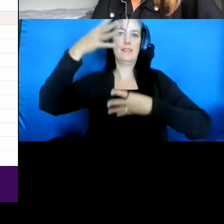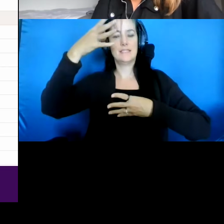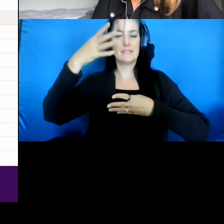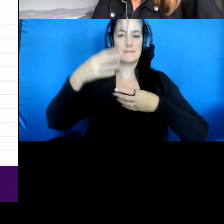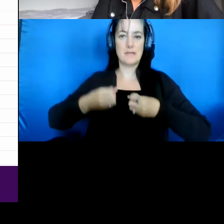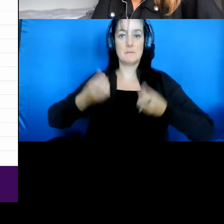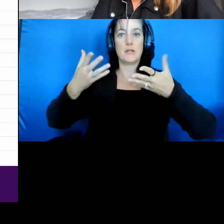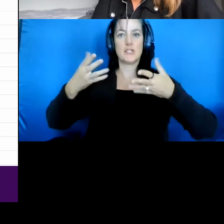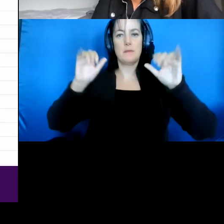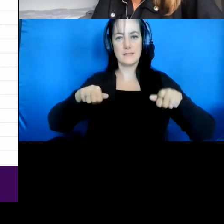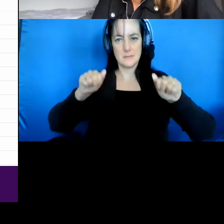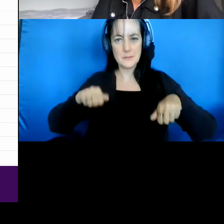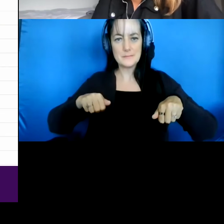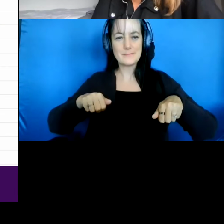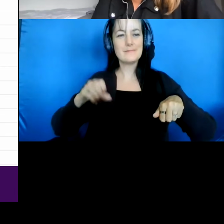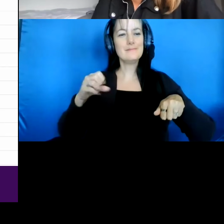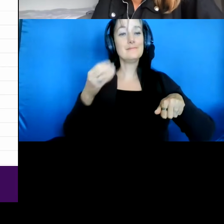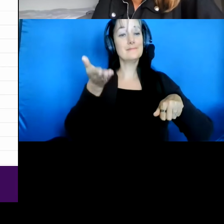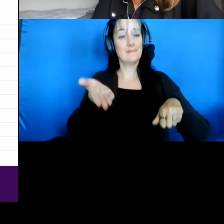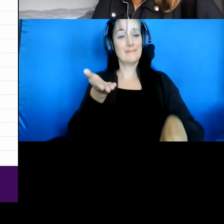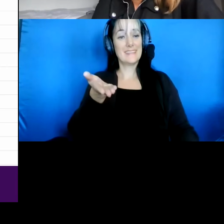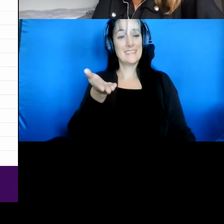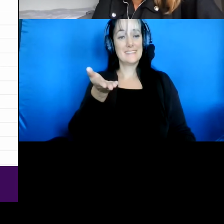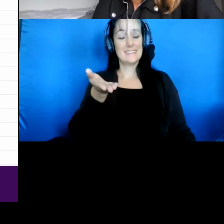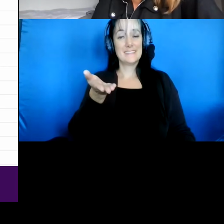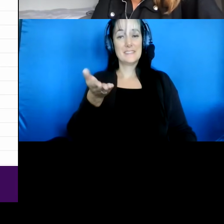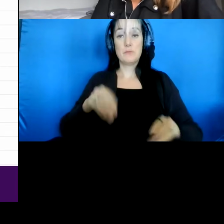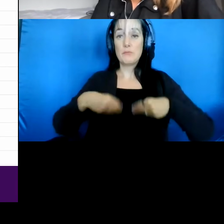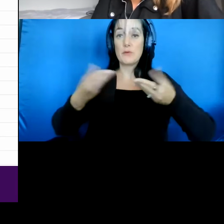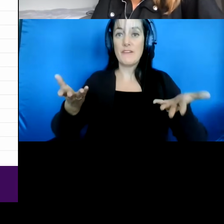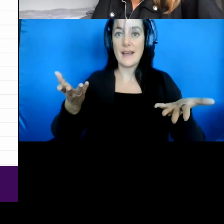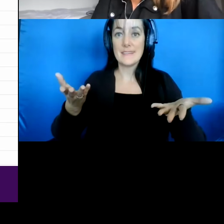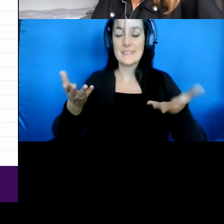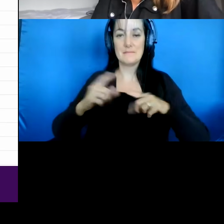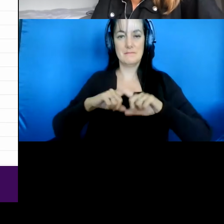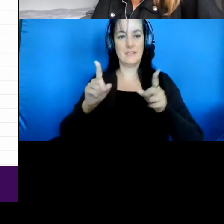interface has done exactly that. They provided different options. So here, we have a regular